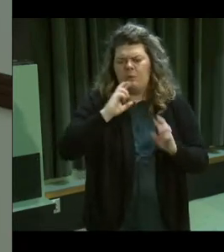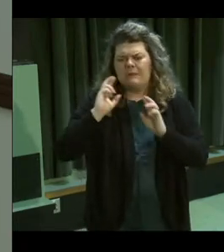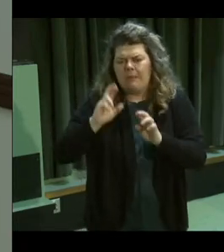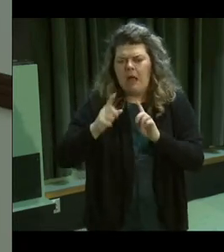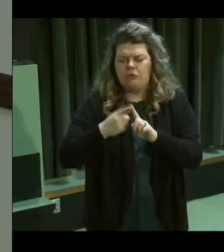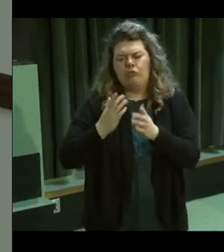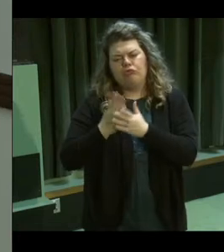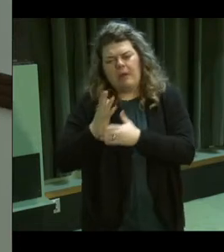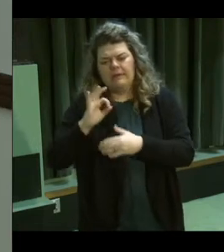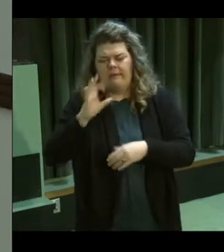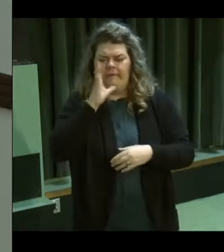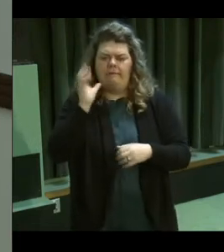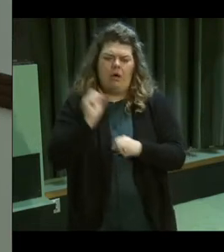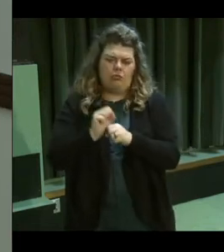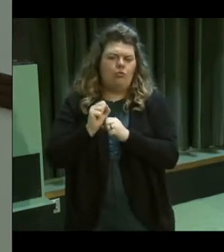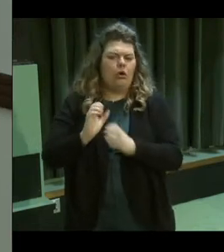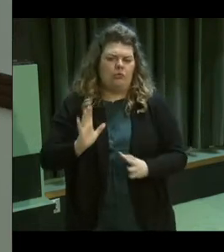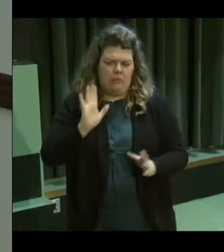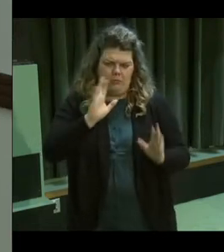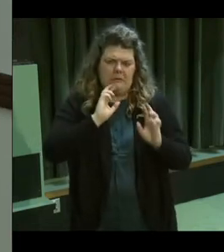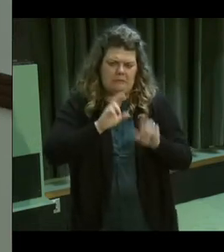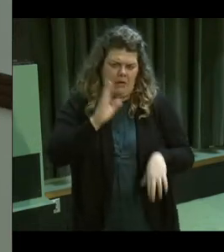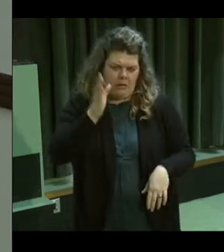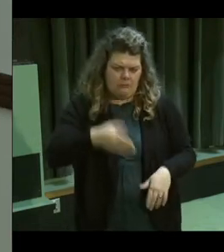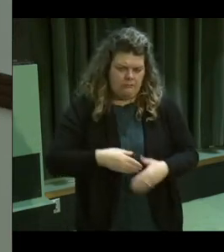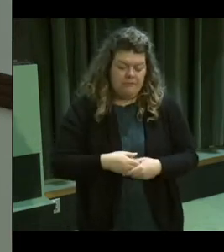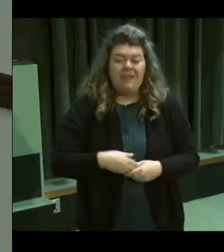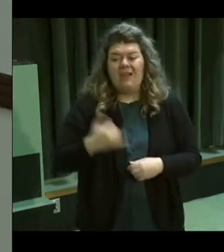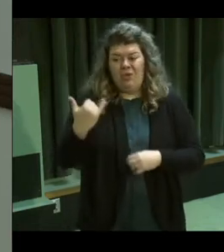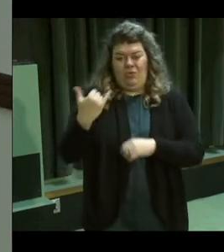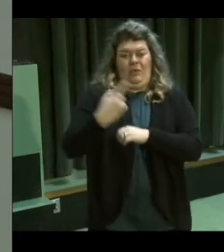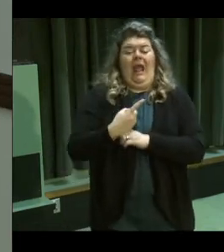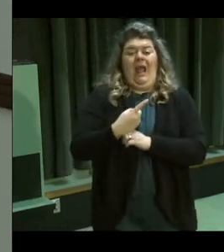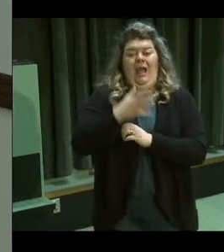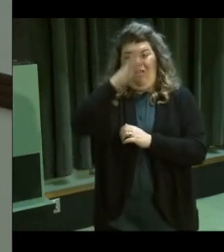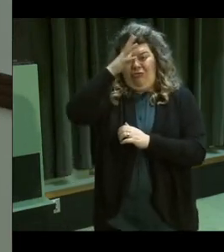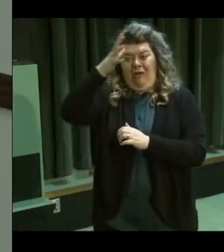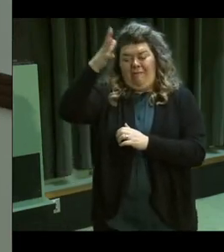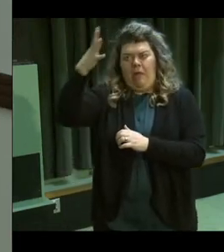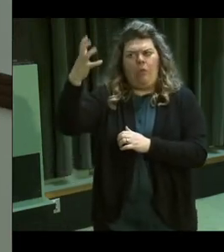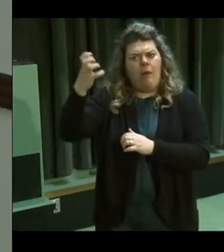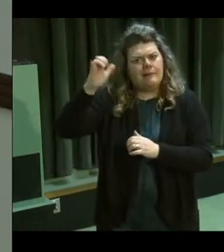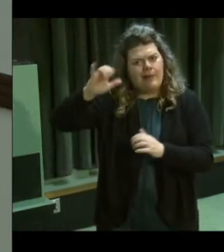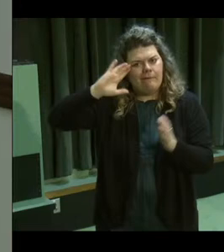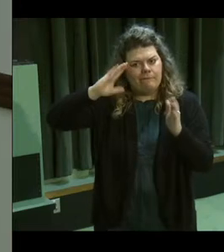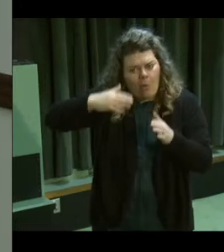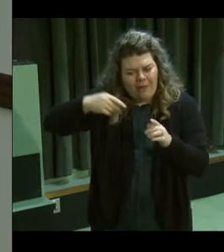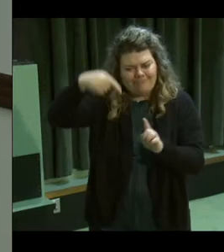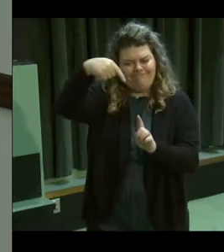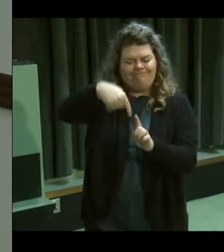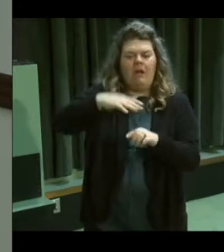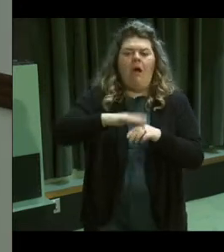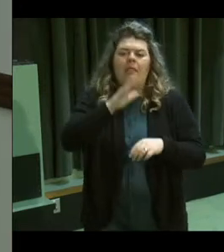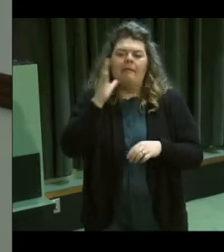respond to the rights of farmworkers. And today, he would